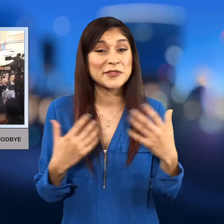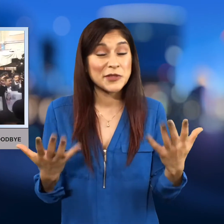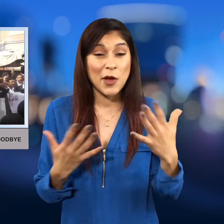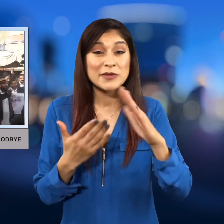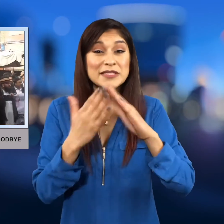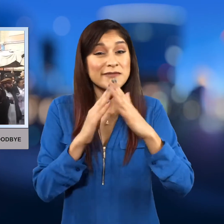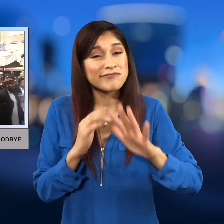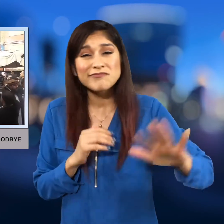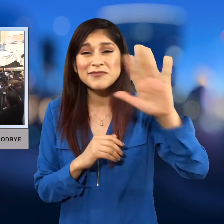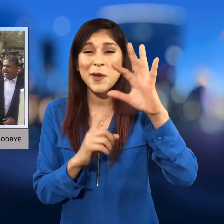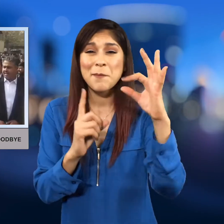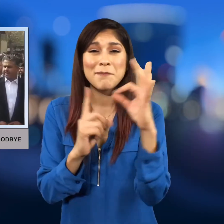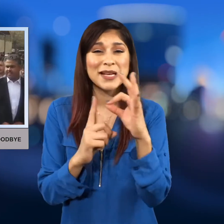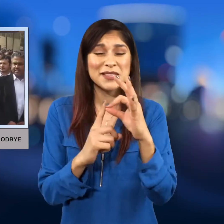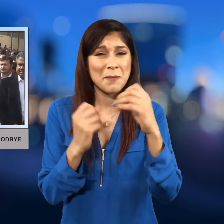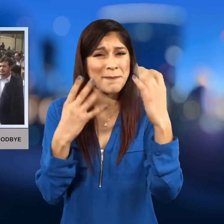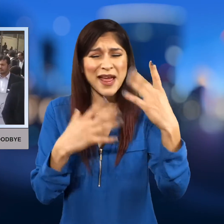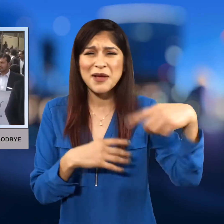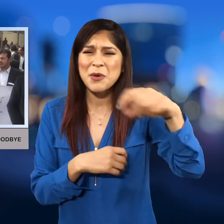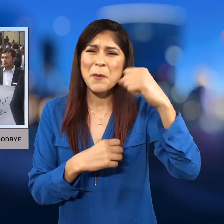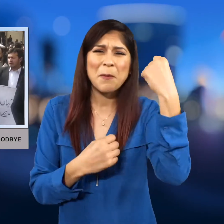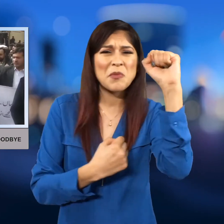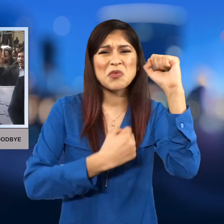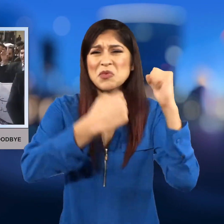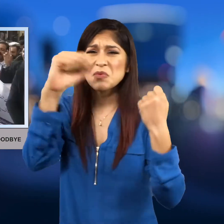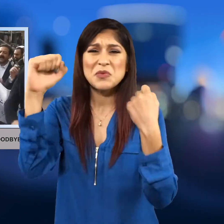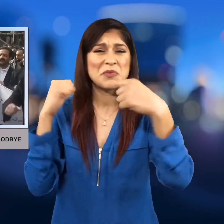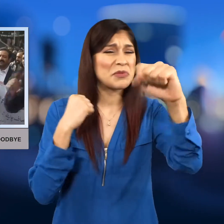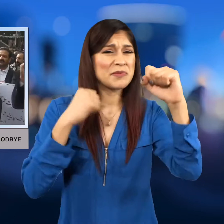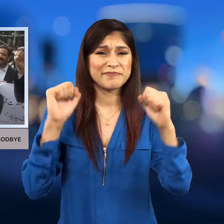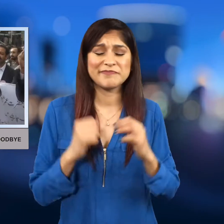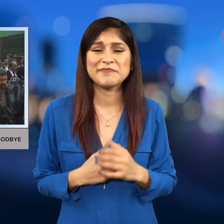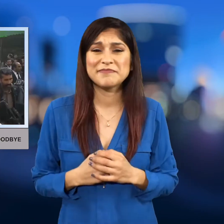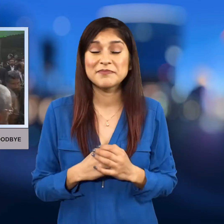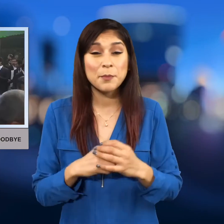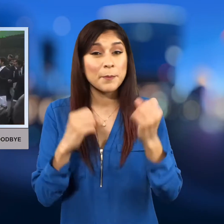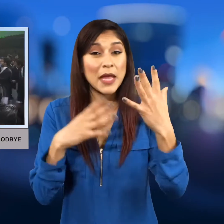As a result, protests are taking place in several cities across Pakistan.